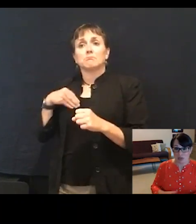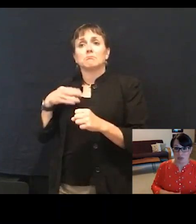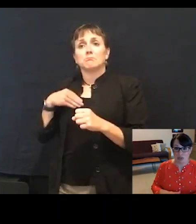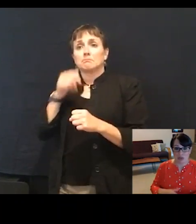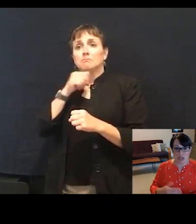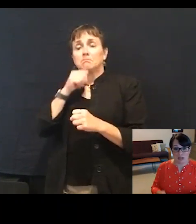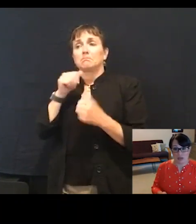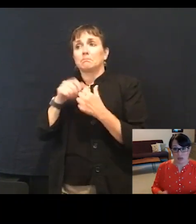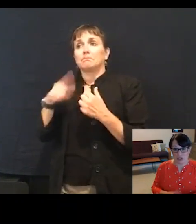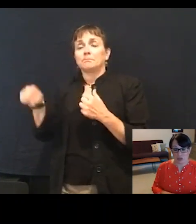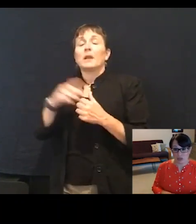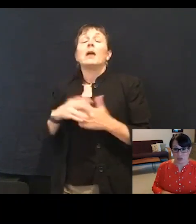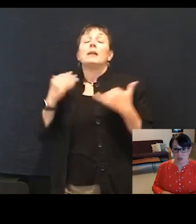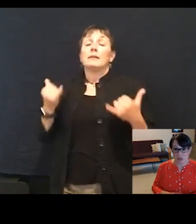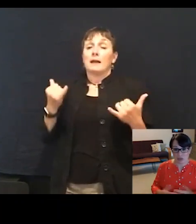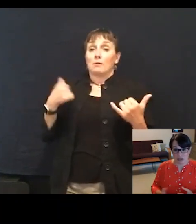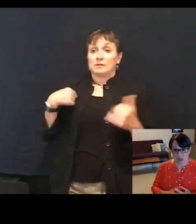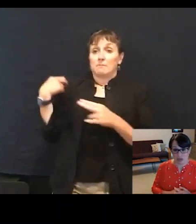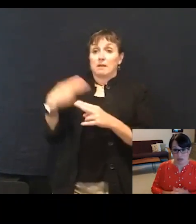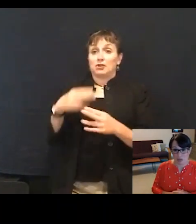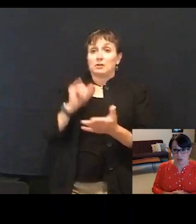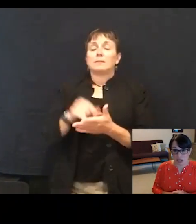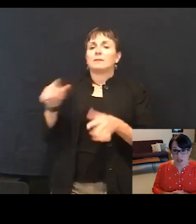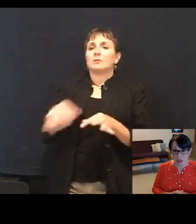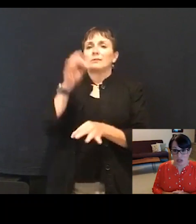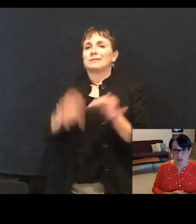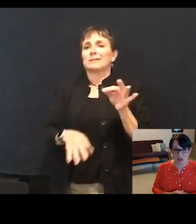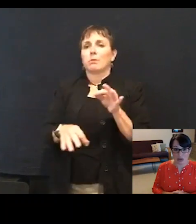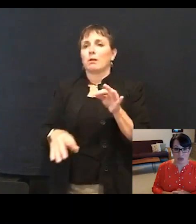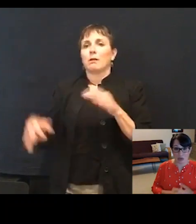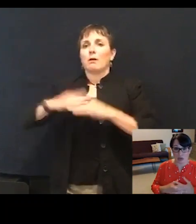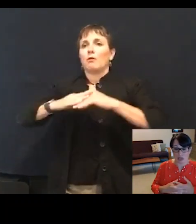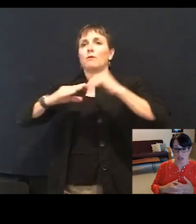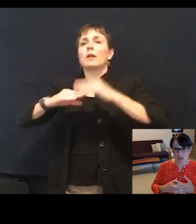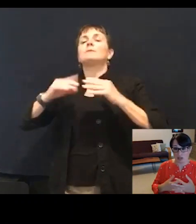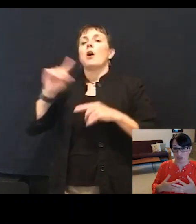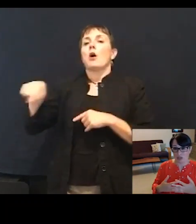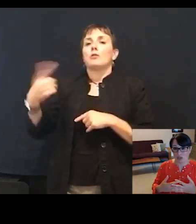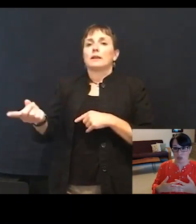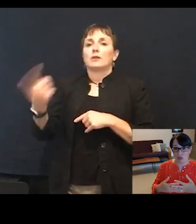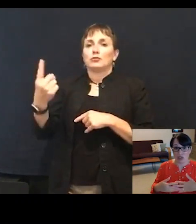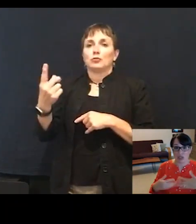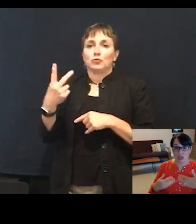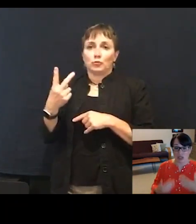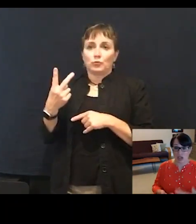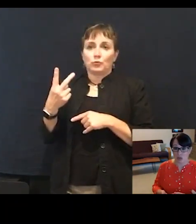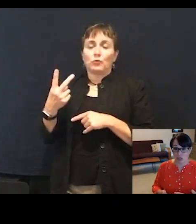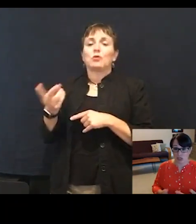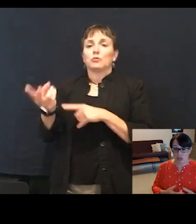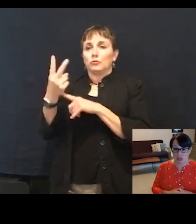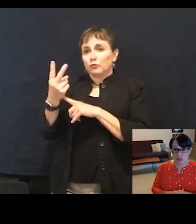We only had two subjects with which to evaluate this. So our goal is obviously to move the hybrid vector system